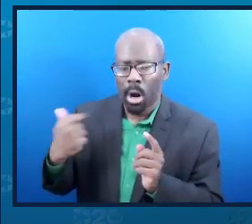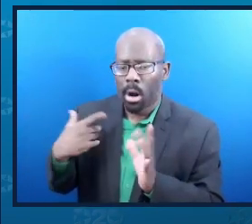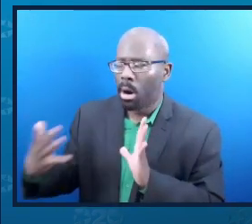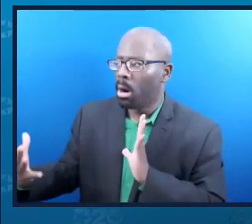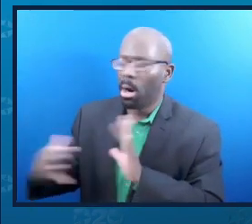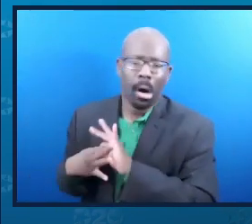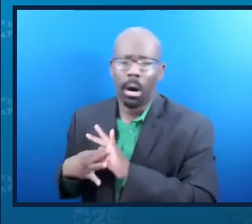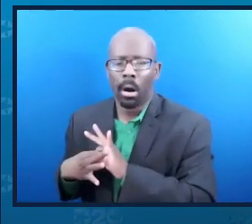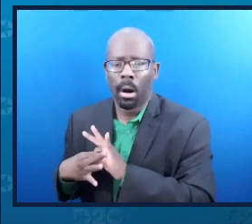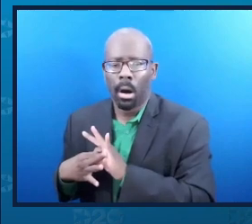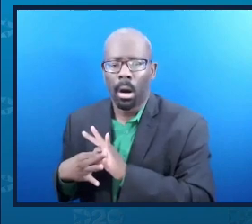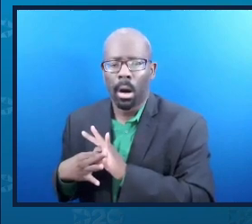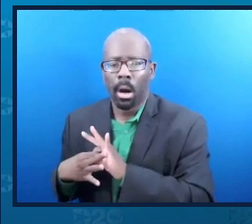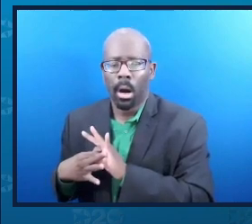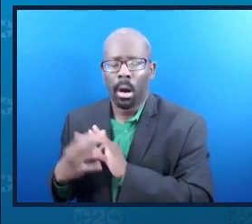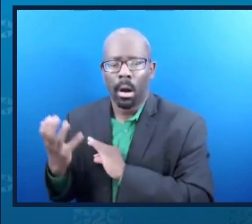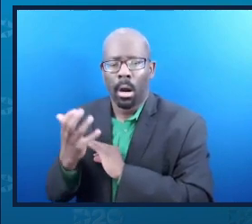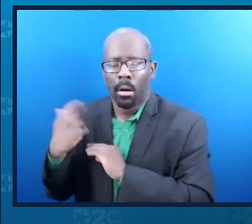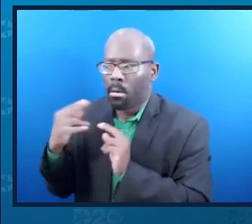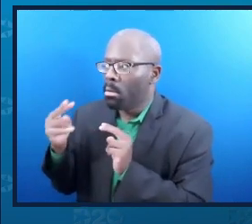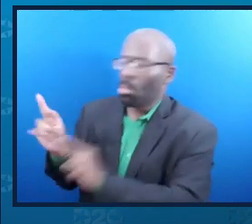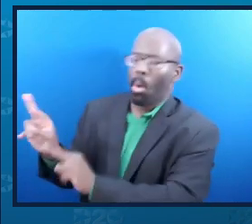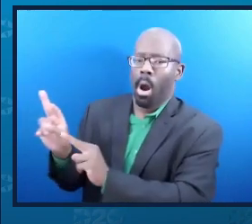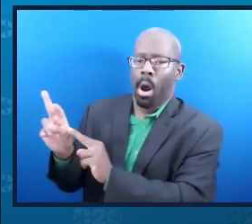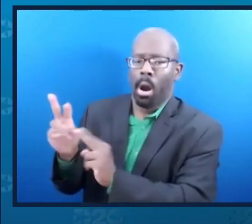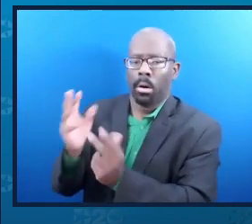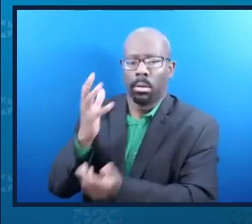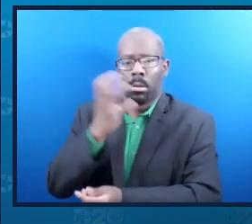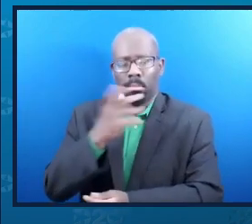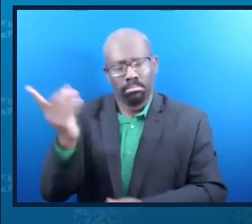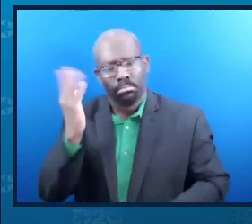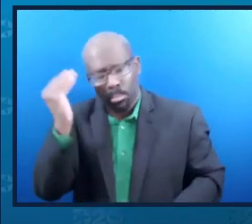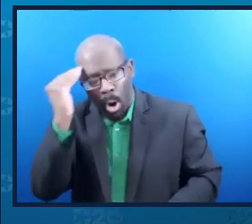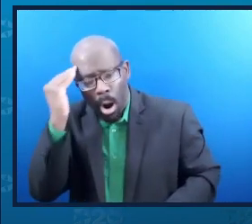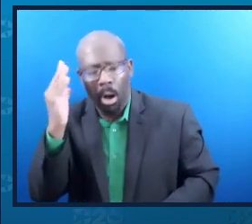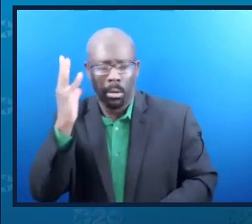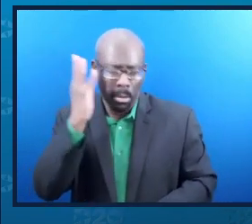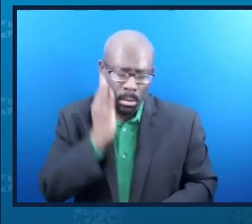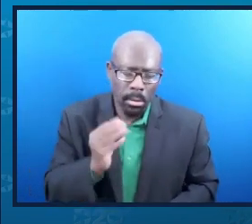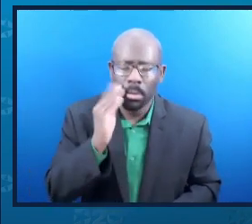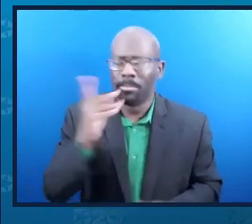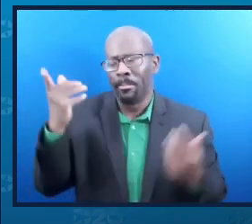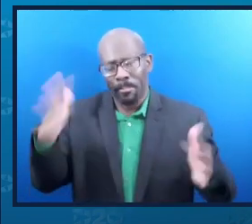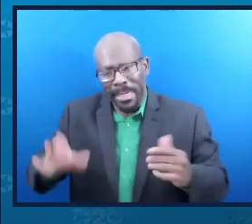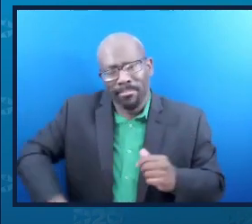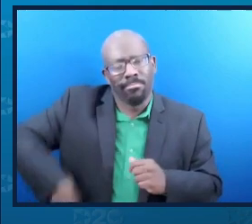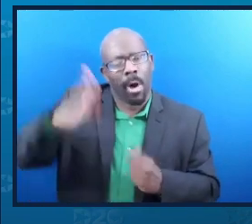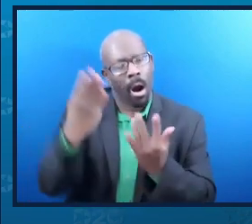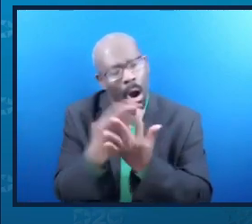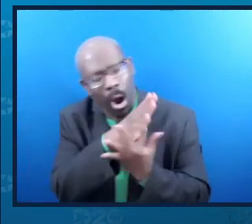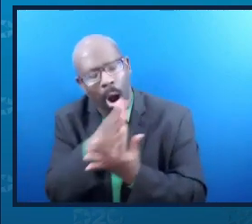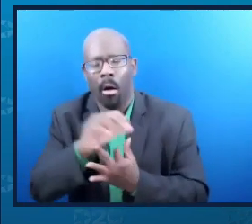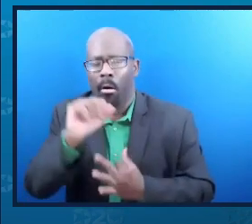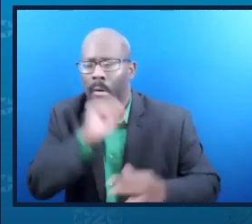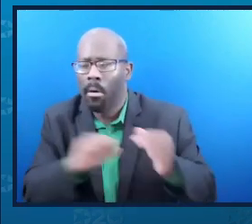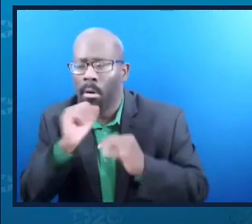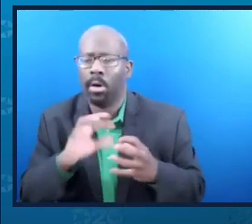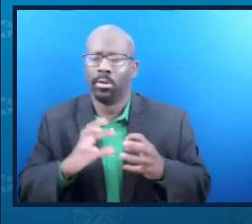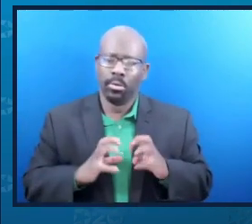RESILIENCE, BORN OF TOO MUCH STRUGGLE, HIS EMPATHY, BORN TO